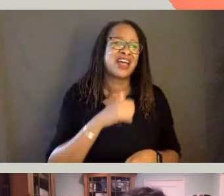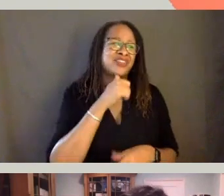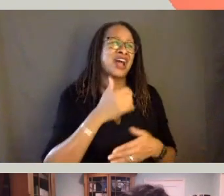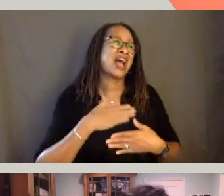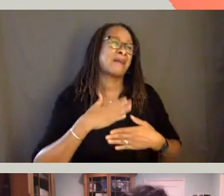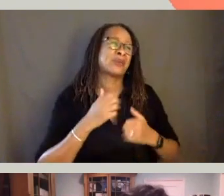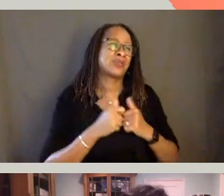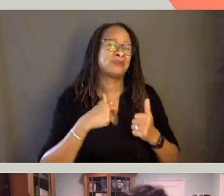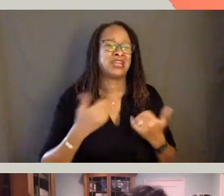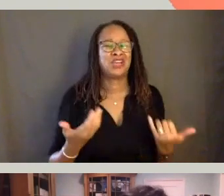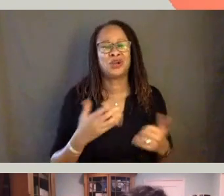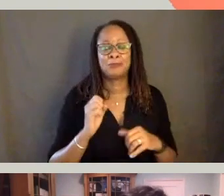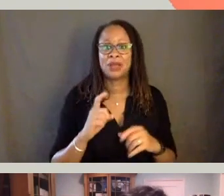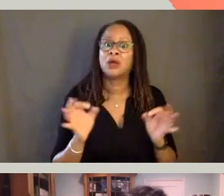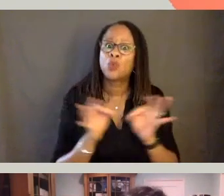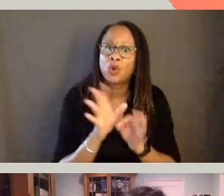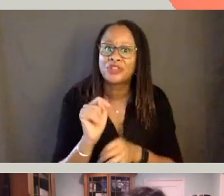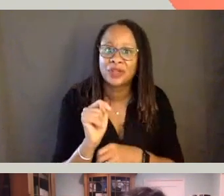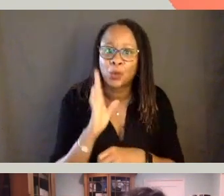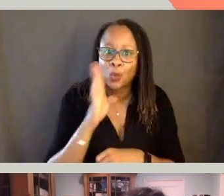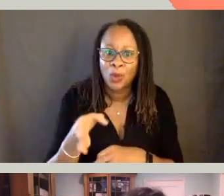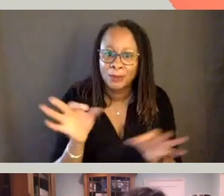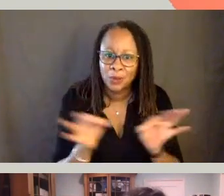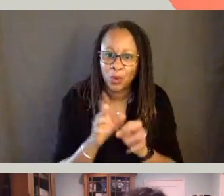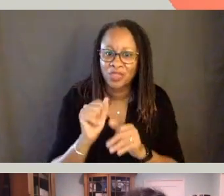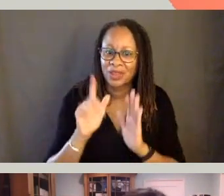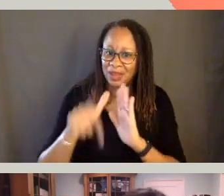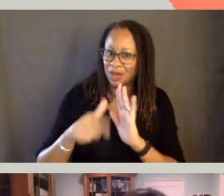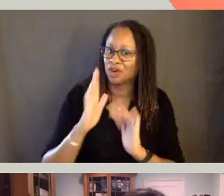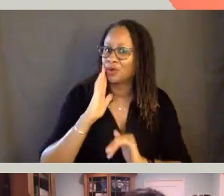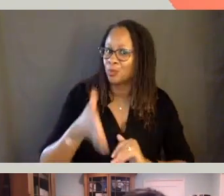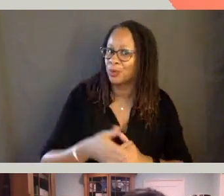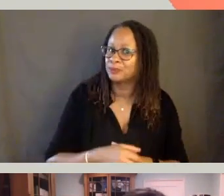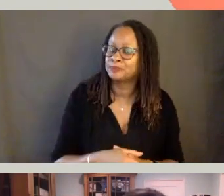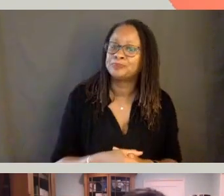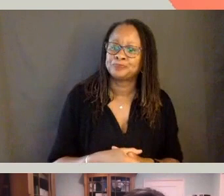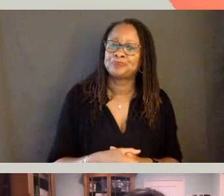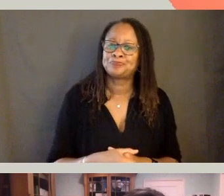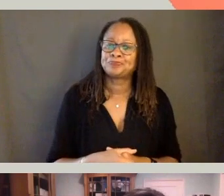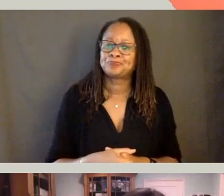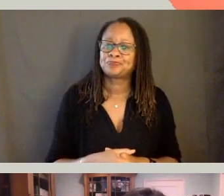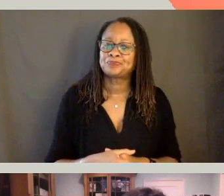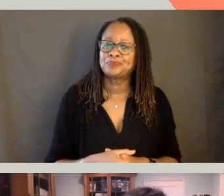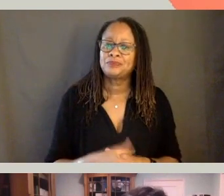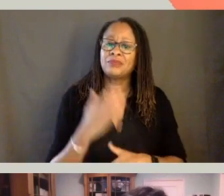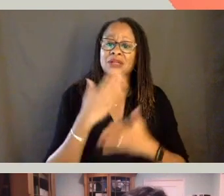but, it's worth it, right? Like, and I think that some people get it